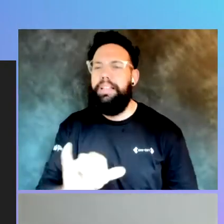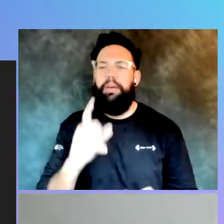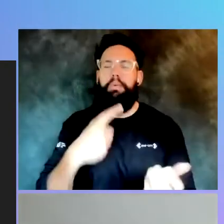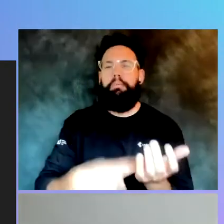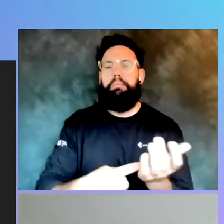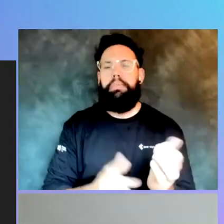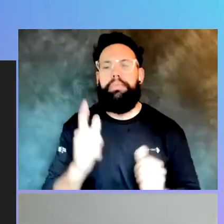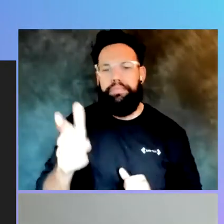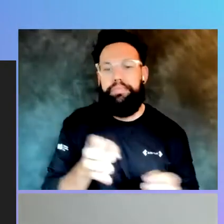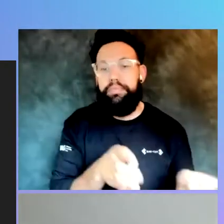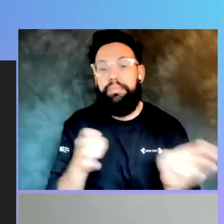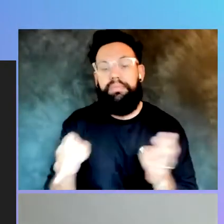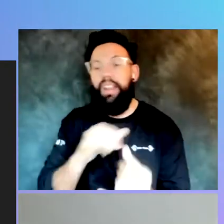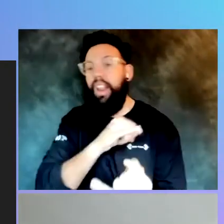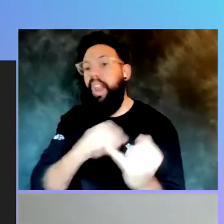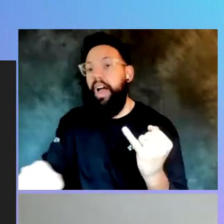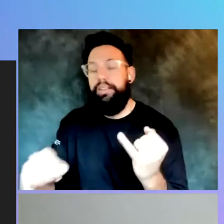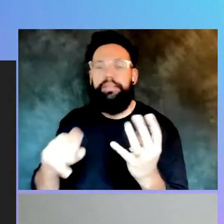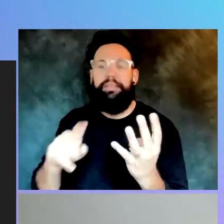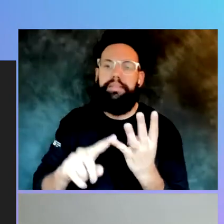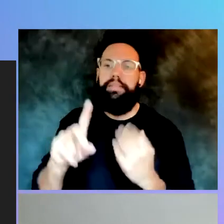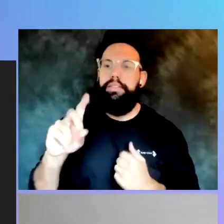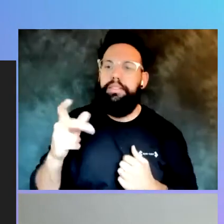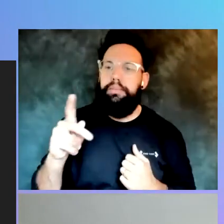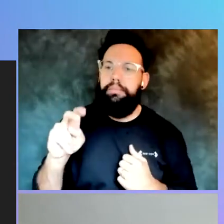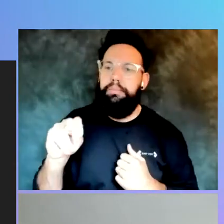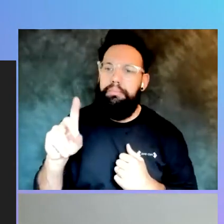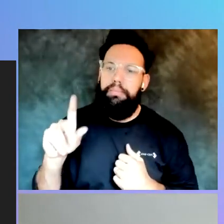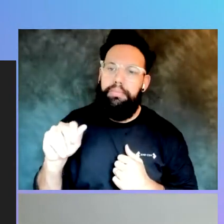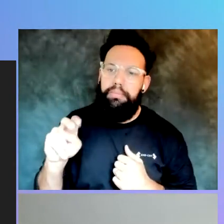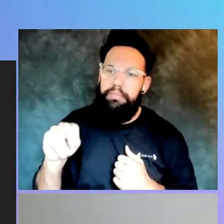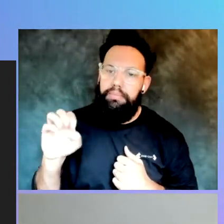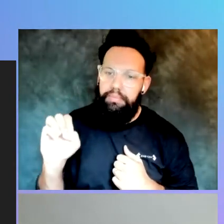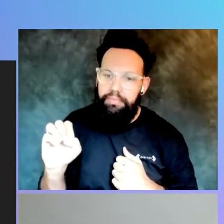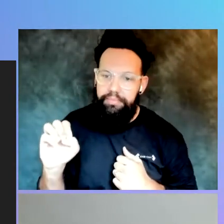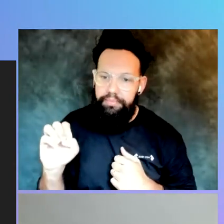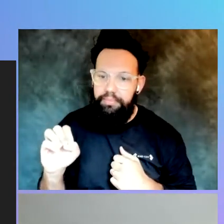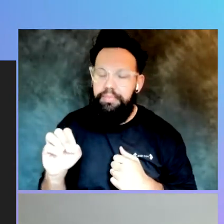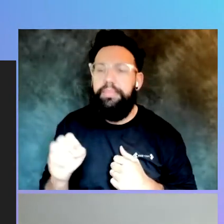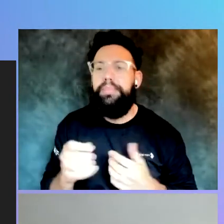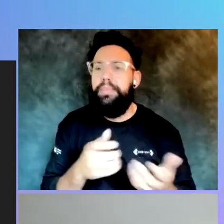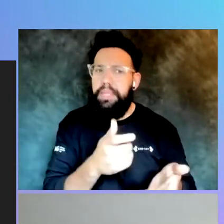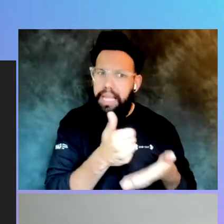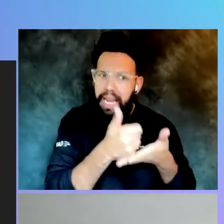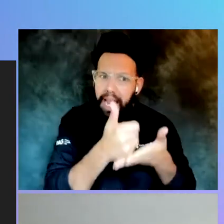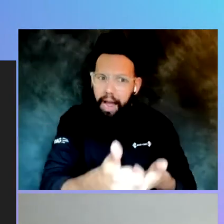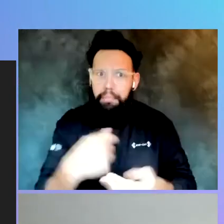enhance our productivity, it's